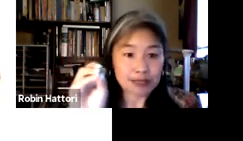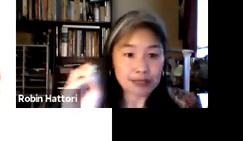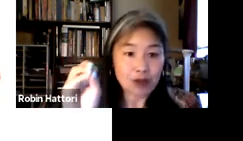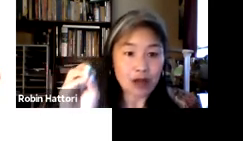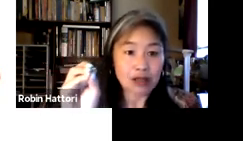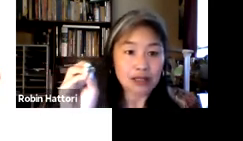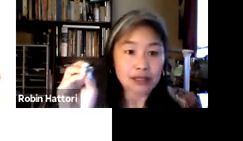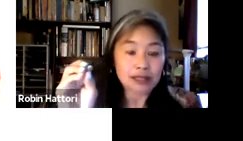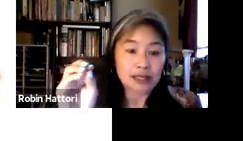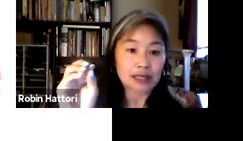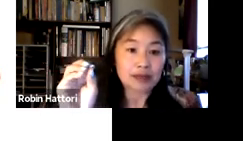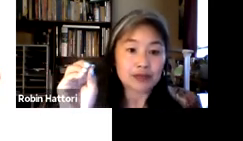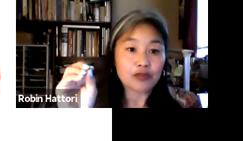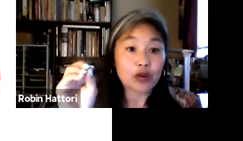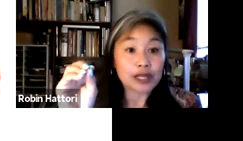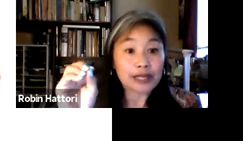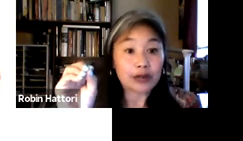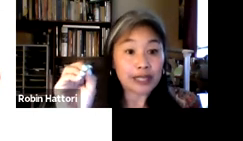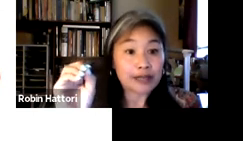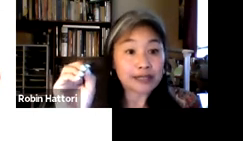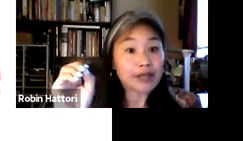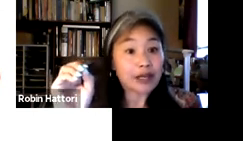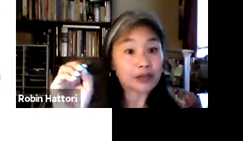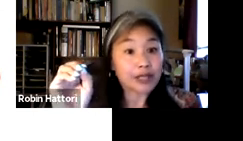the barracks. I think they're watching a baseball game. My